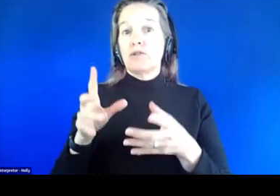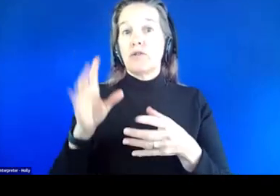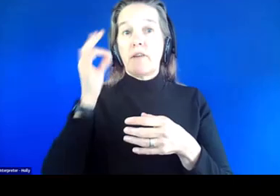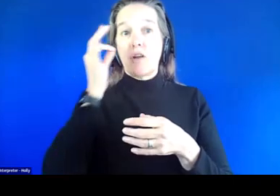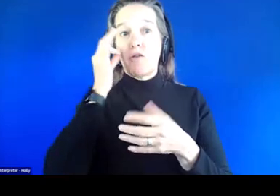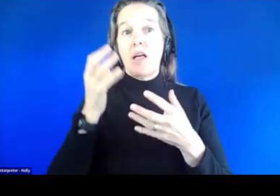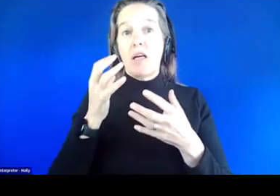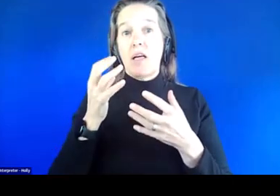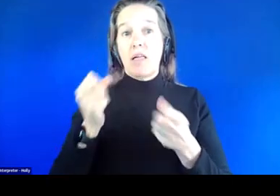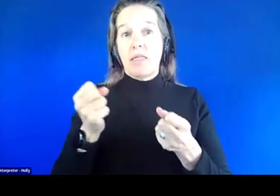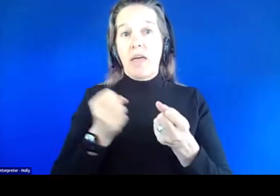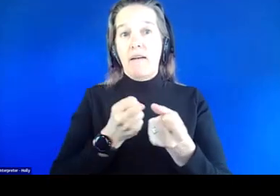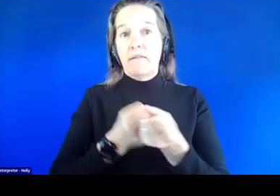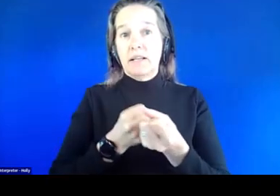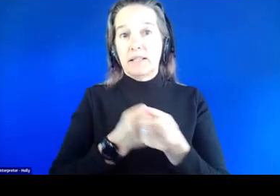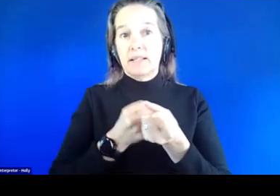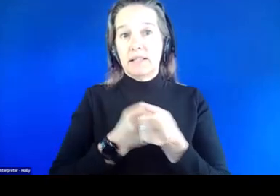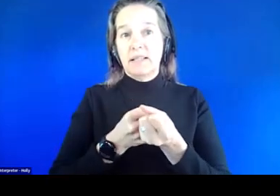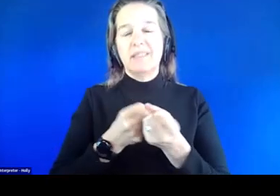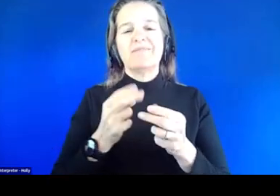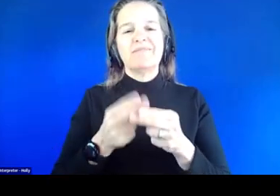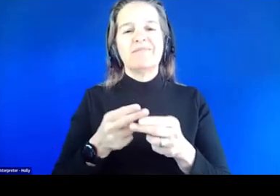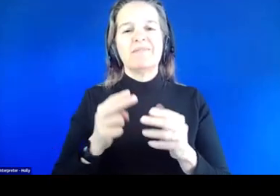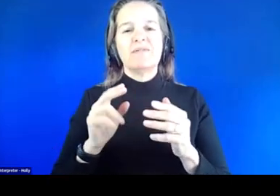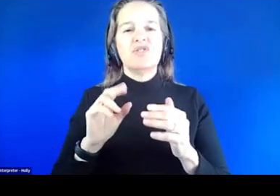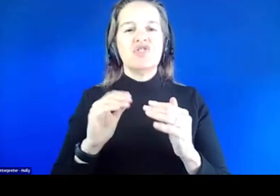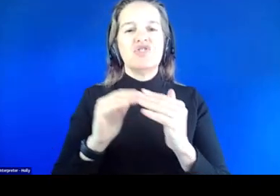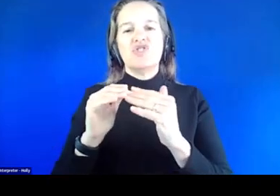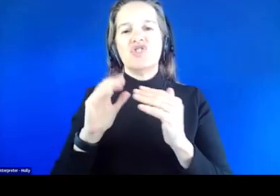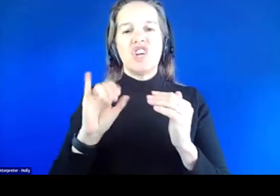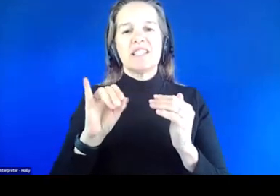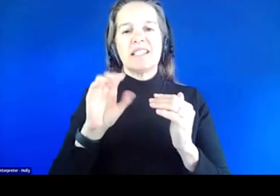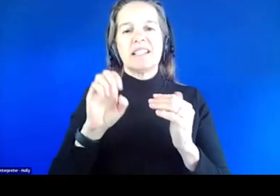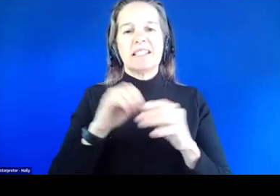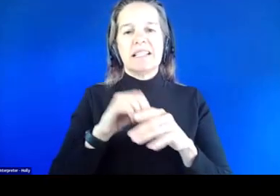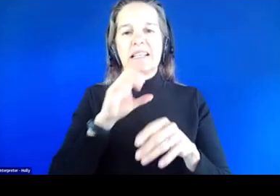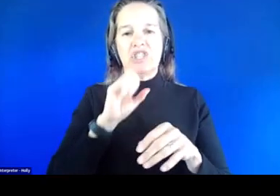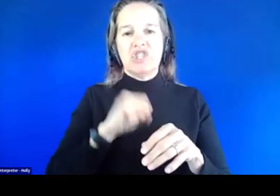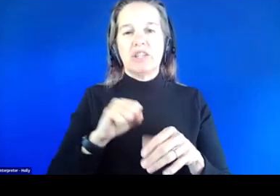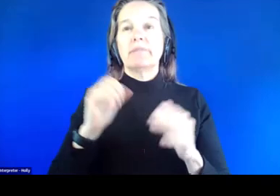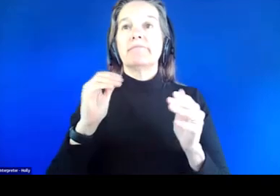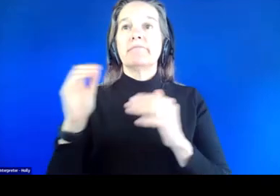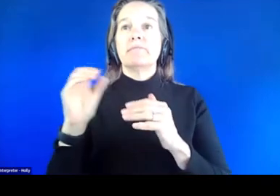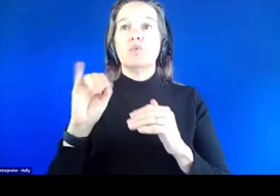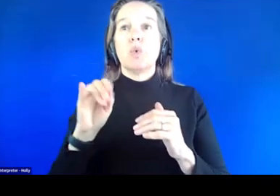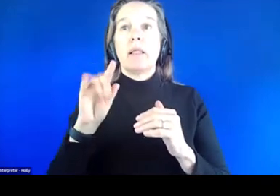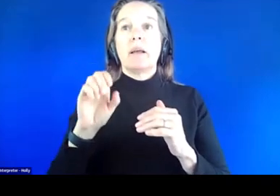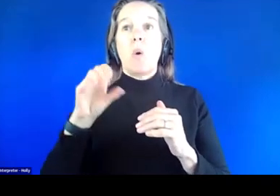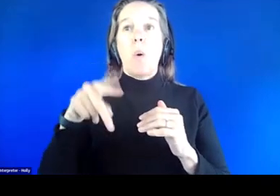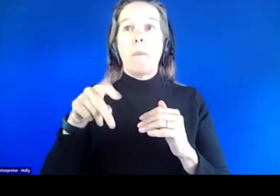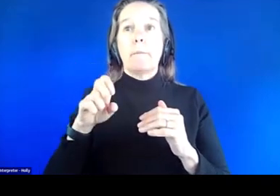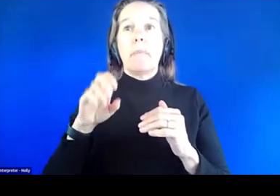Advocacy at Justice and Aging, Julie Cope, MFP Project Director,